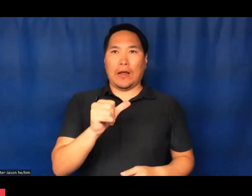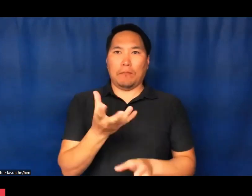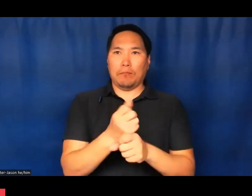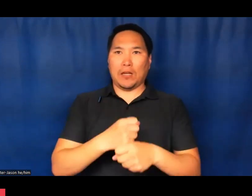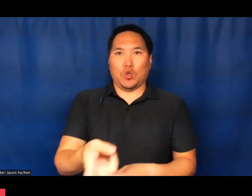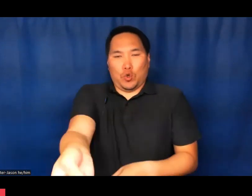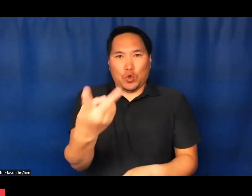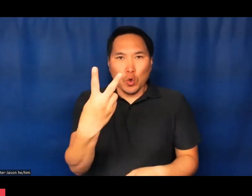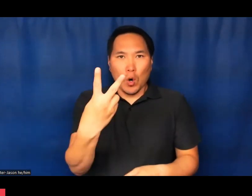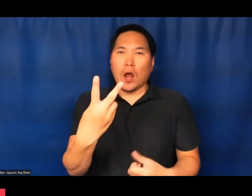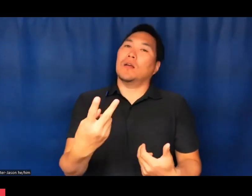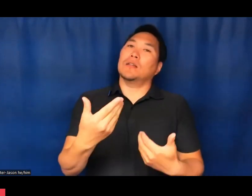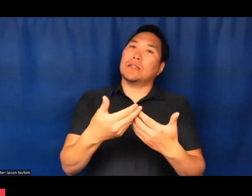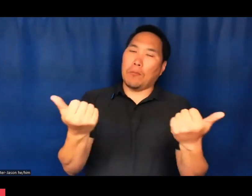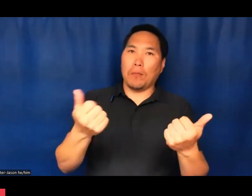Black districts.